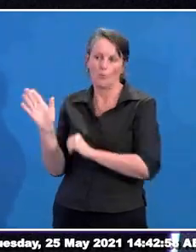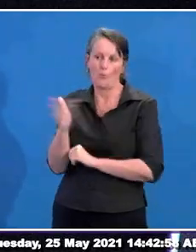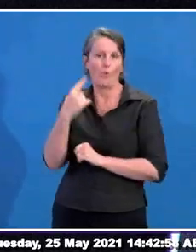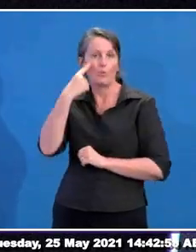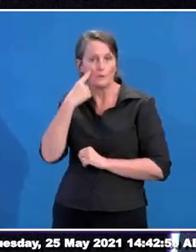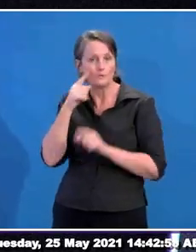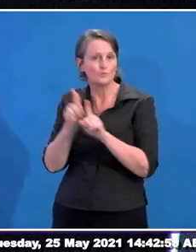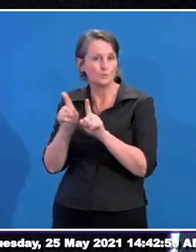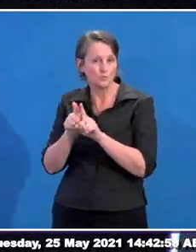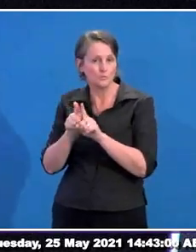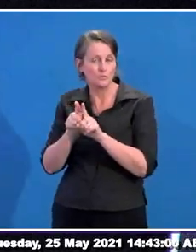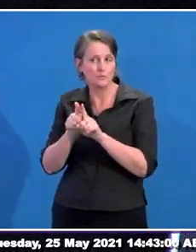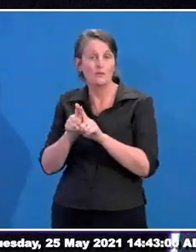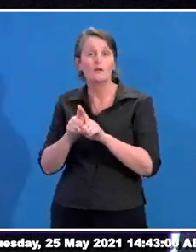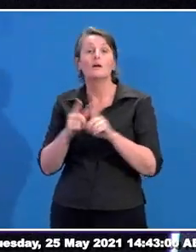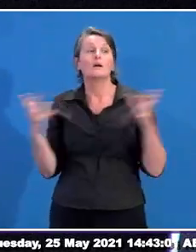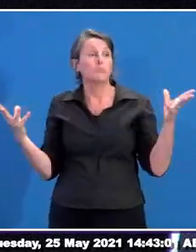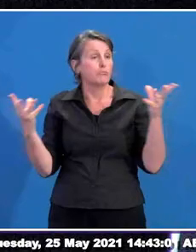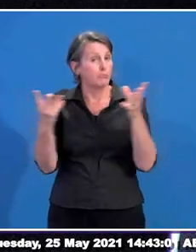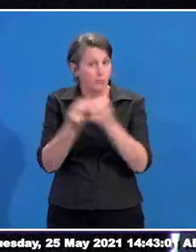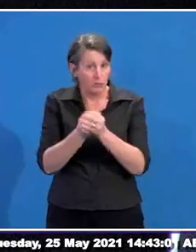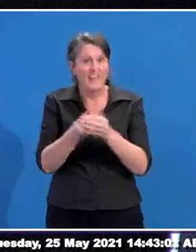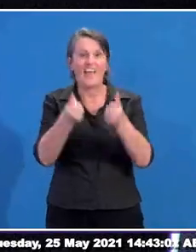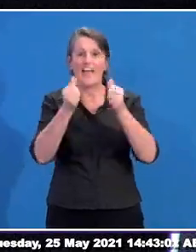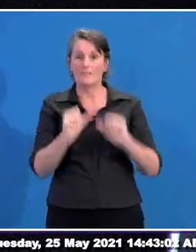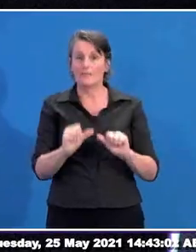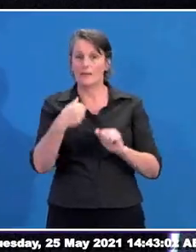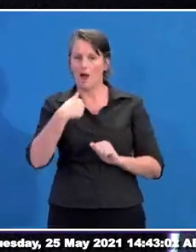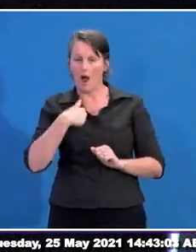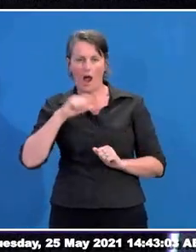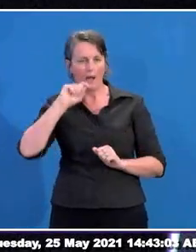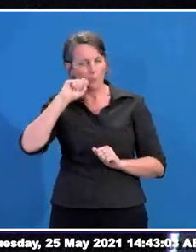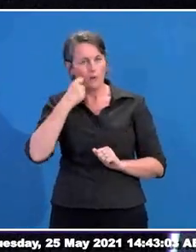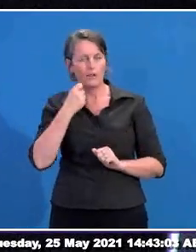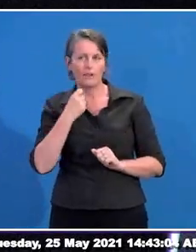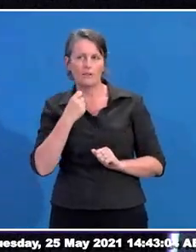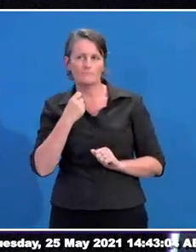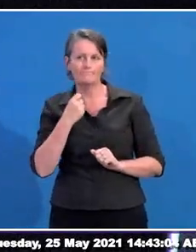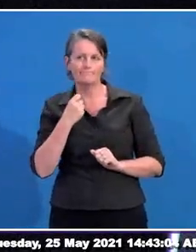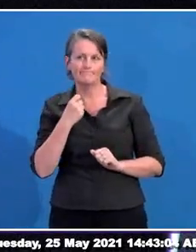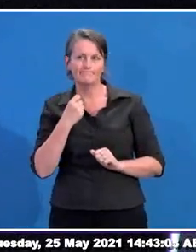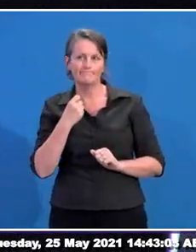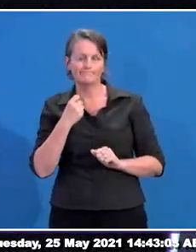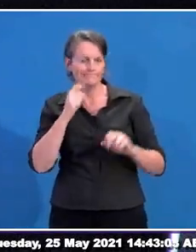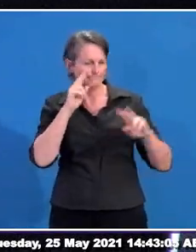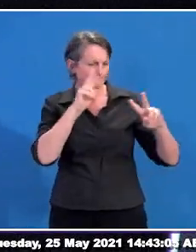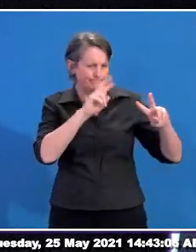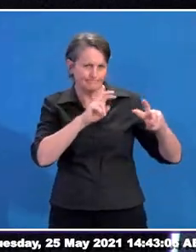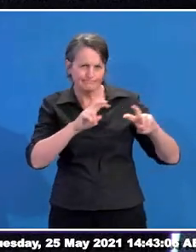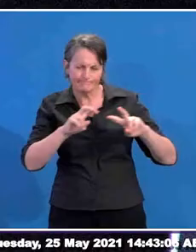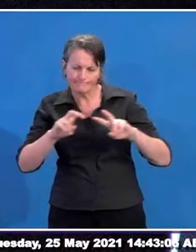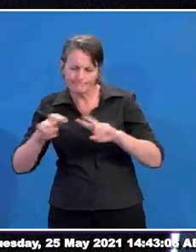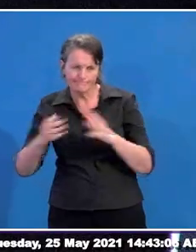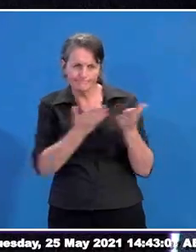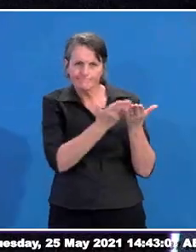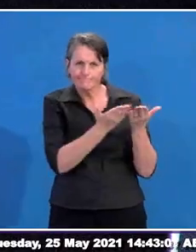The next part of how I analyse the data is I would go back through and verify timings